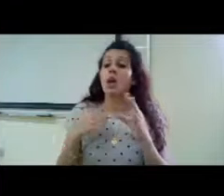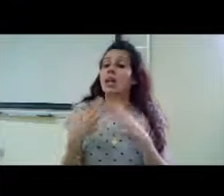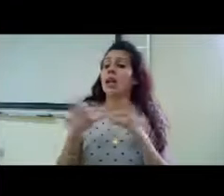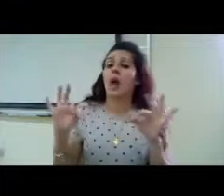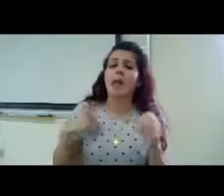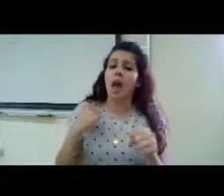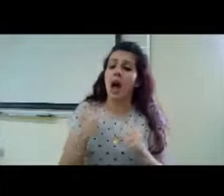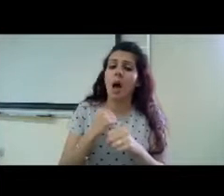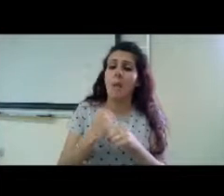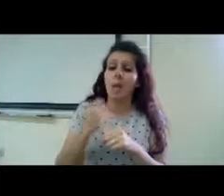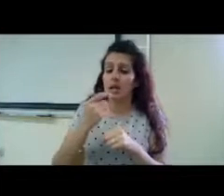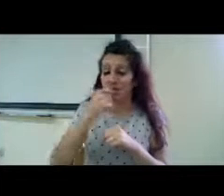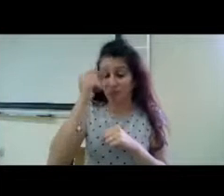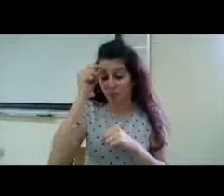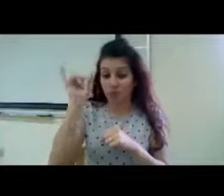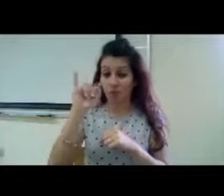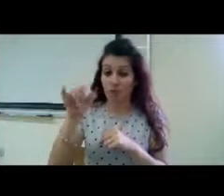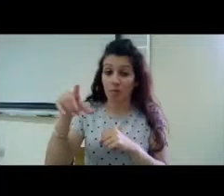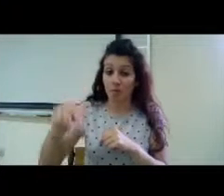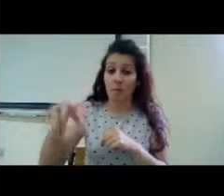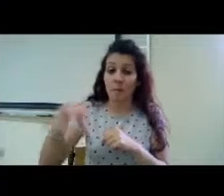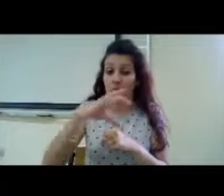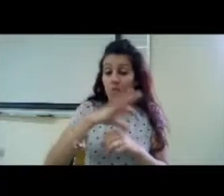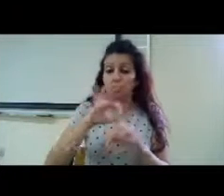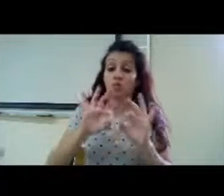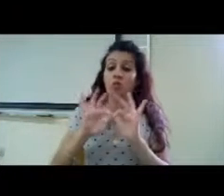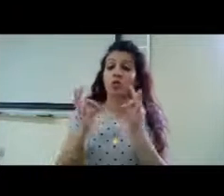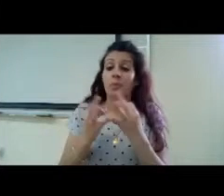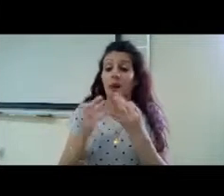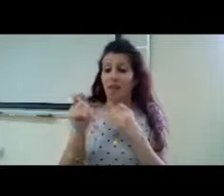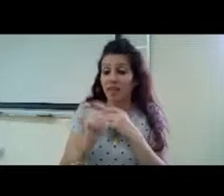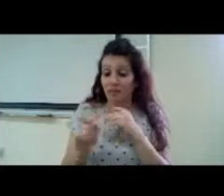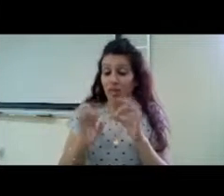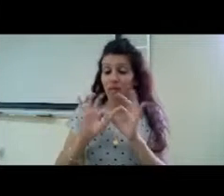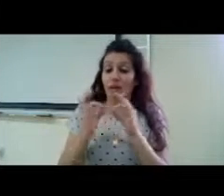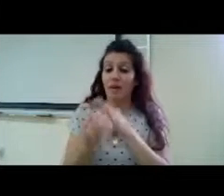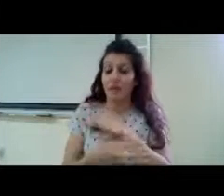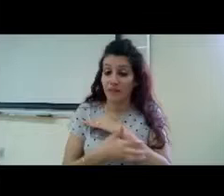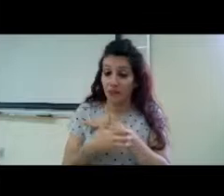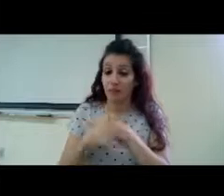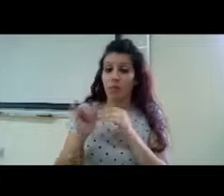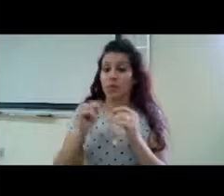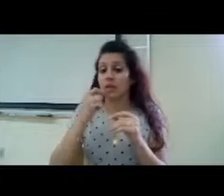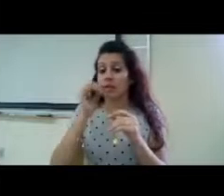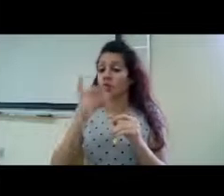are five sorry the five columns of the matrix are related to compassion